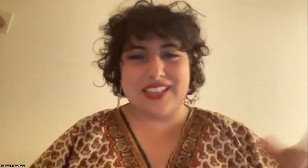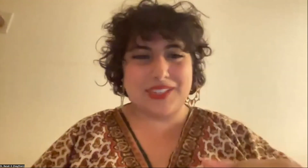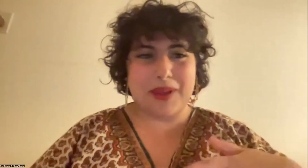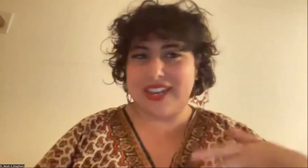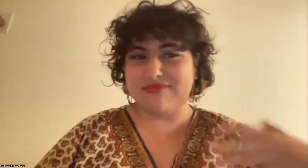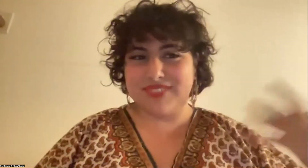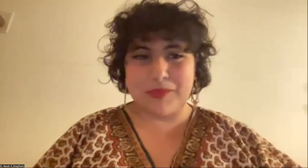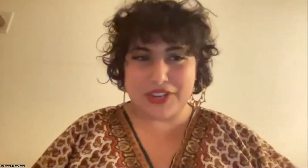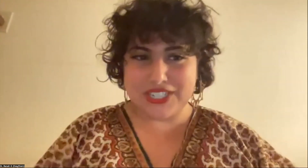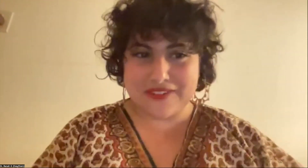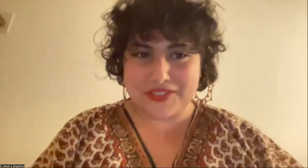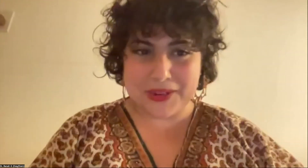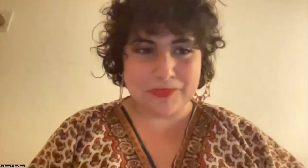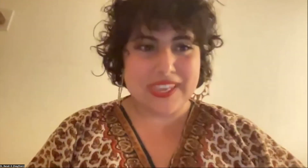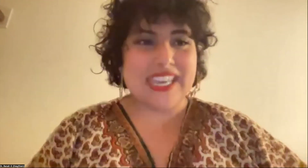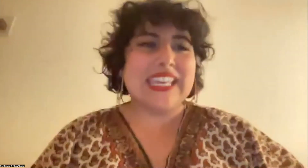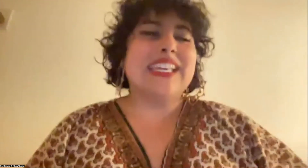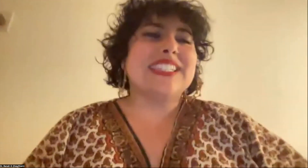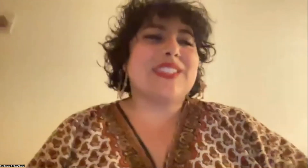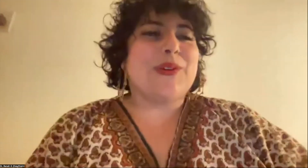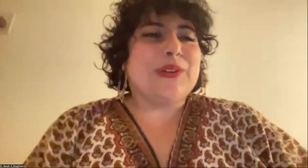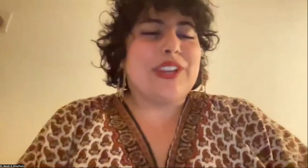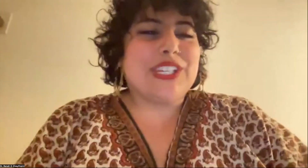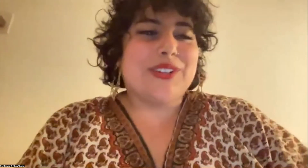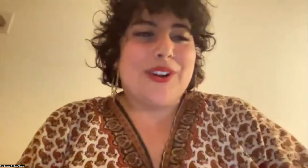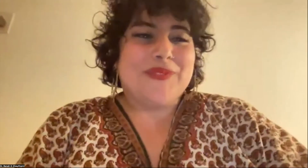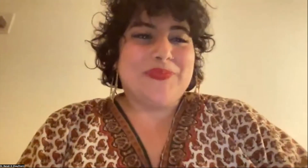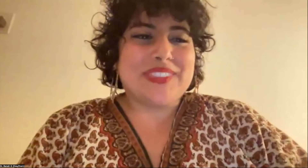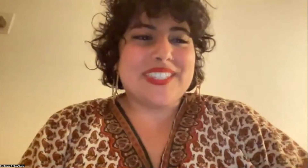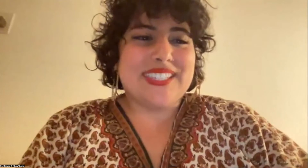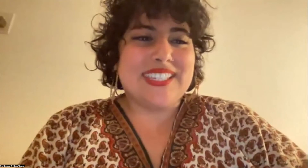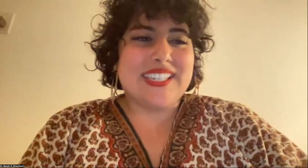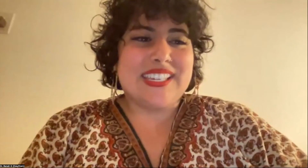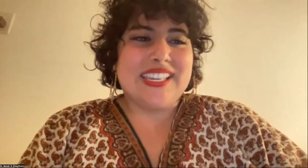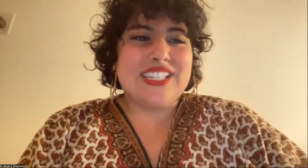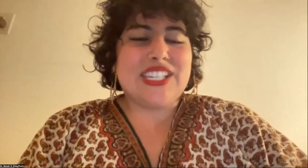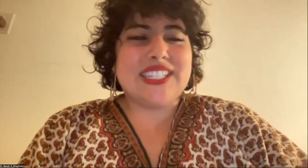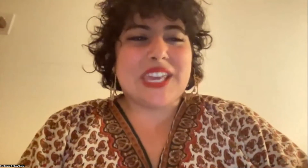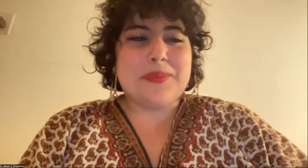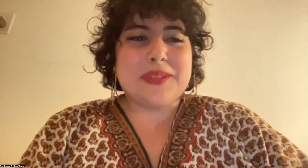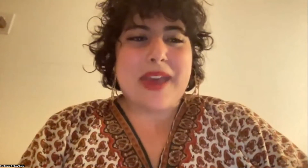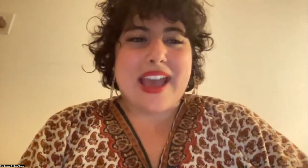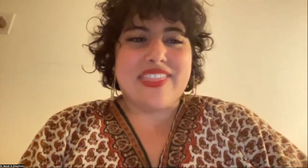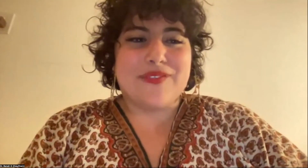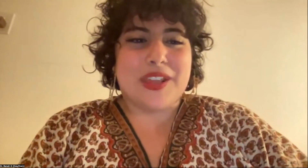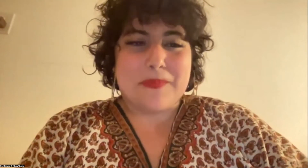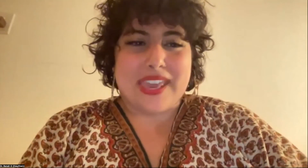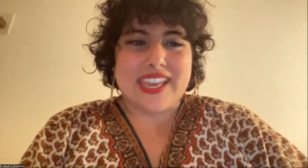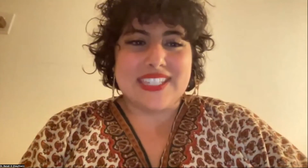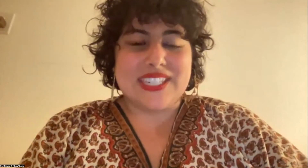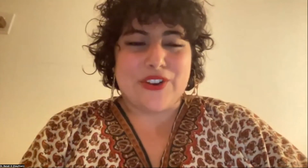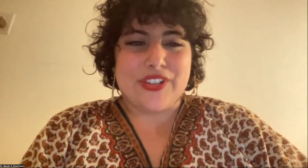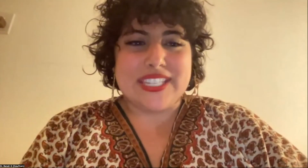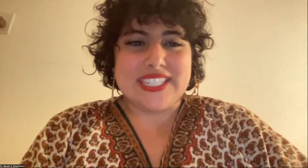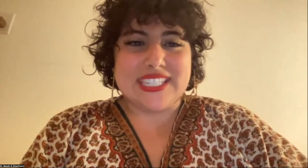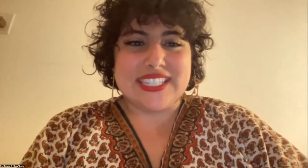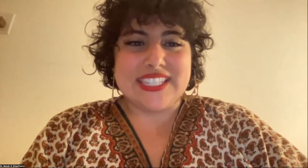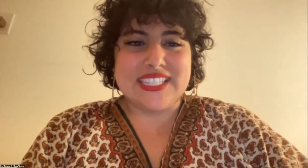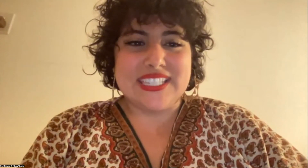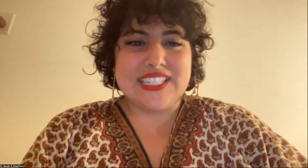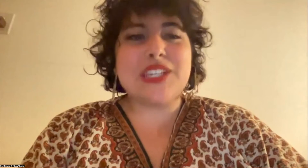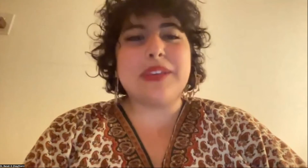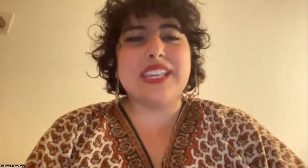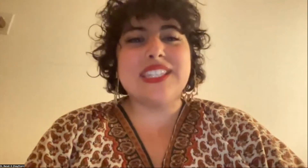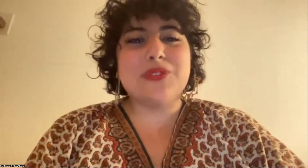led to my liberation. So “Ereshkigal.” She escapes the path of nutmeg and sterile kisses. She begins